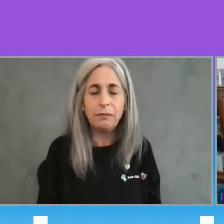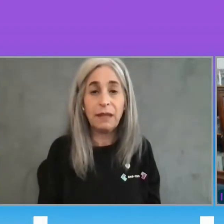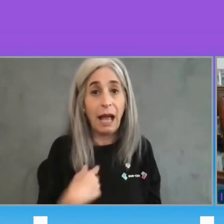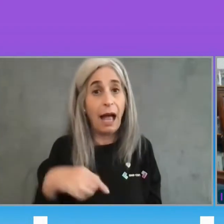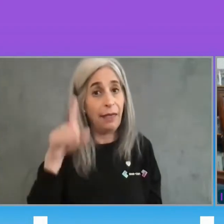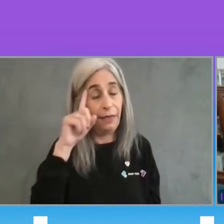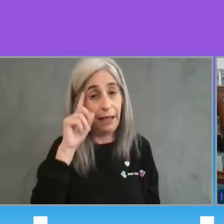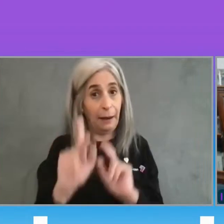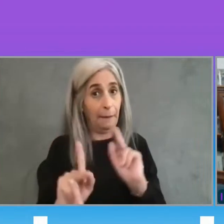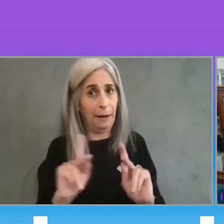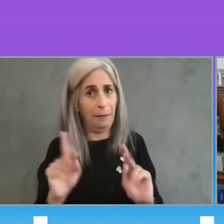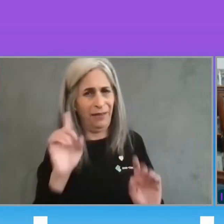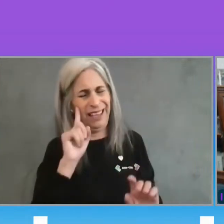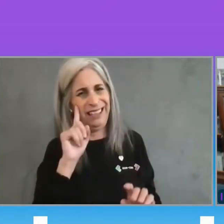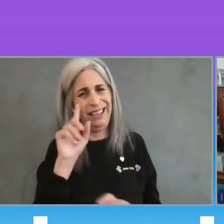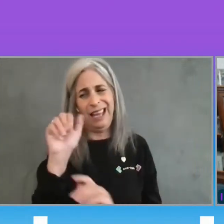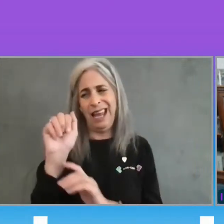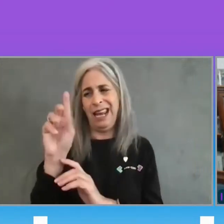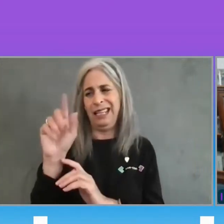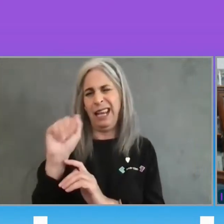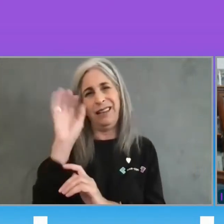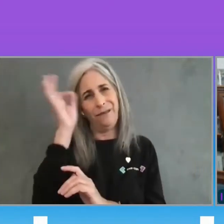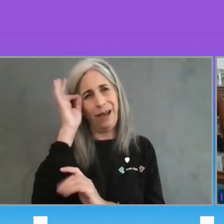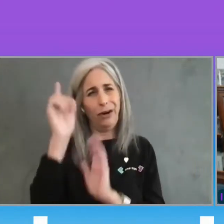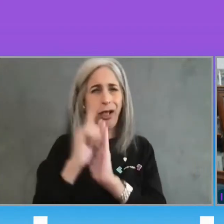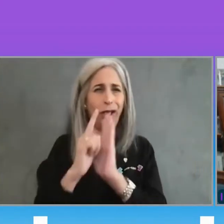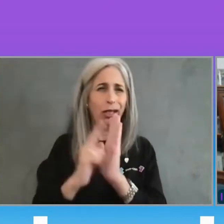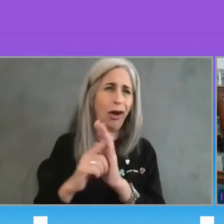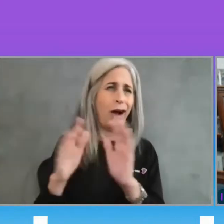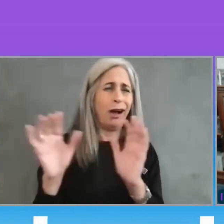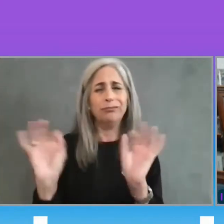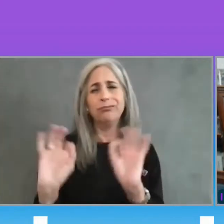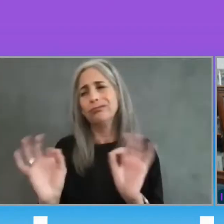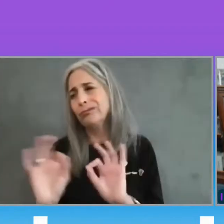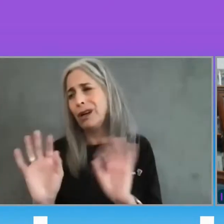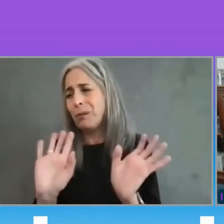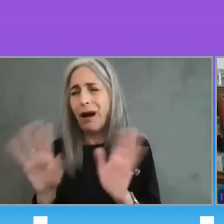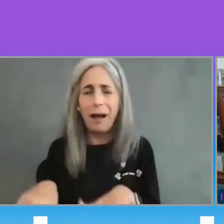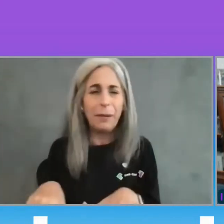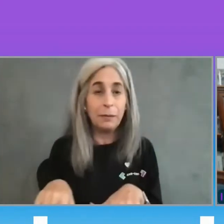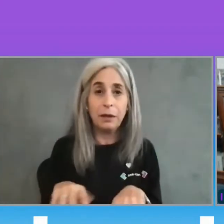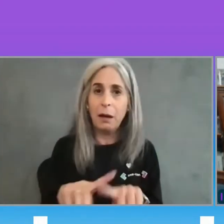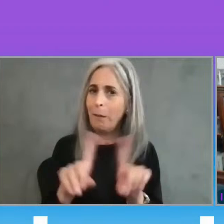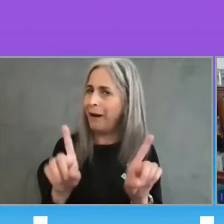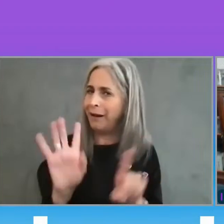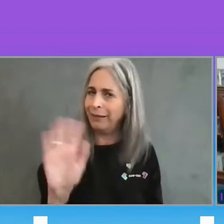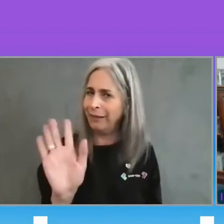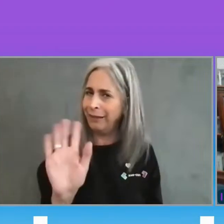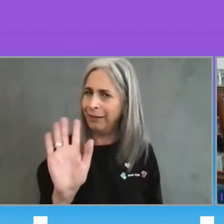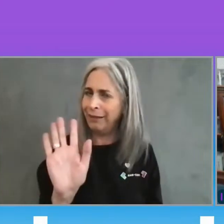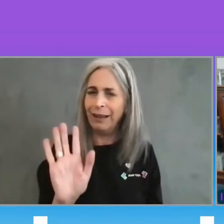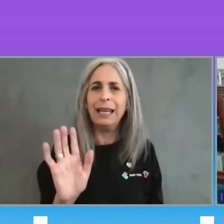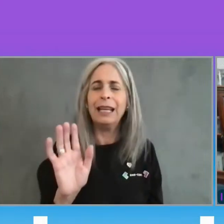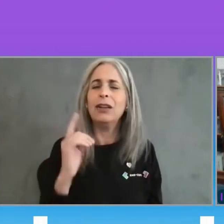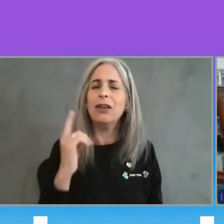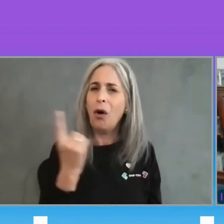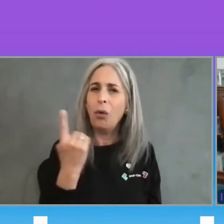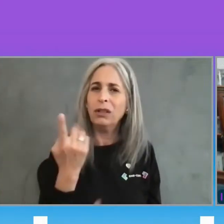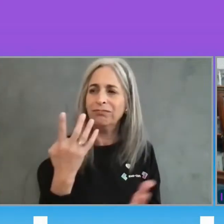that people think, oh, the Ada is settled law. There's no problems here, but it gets